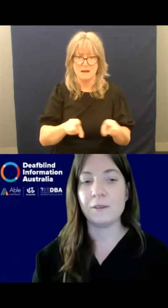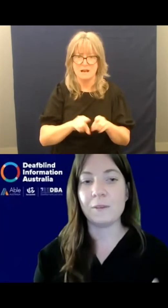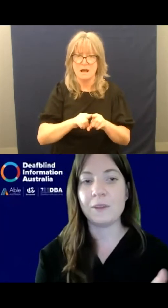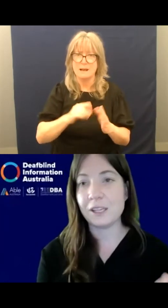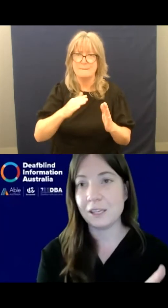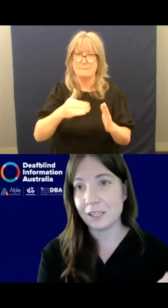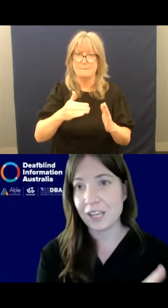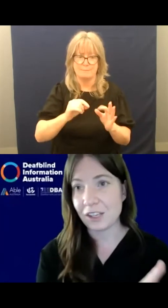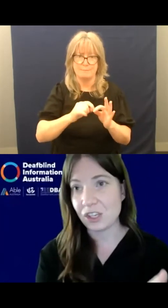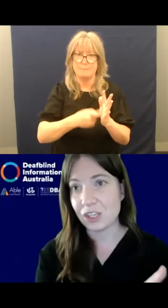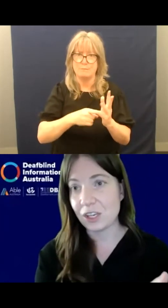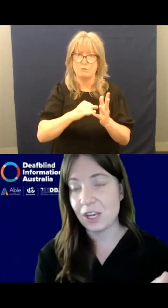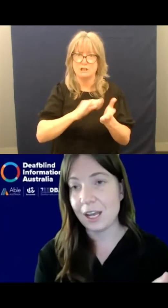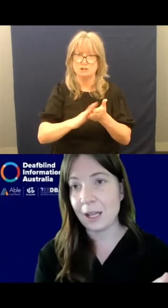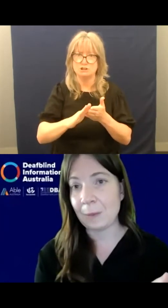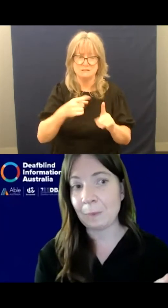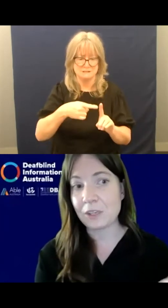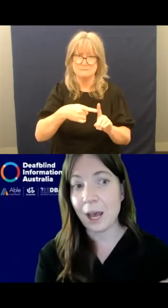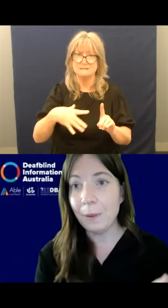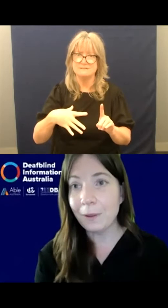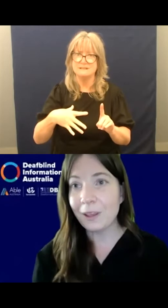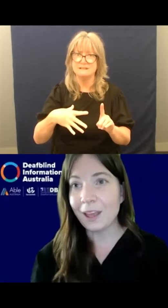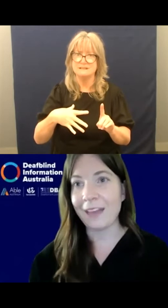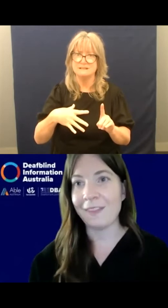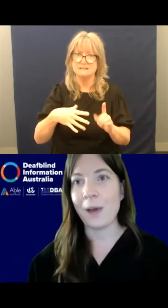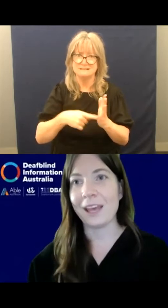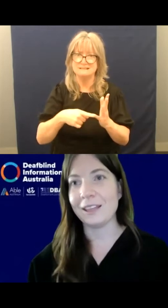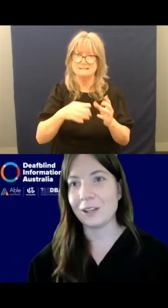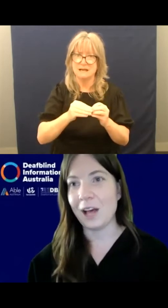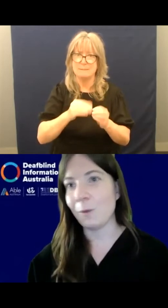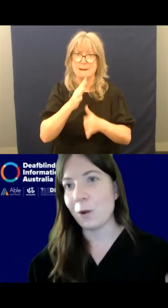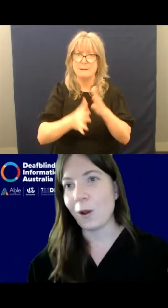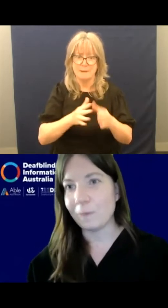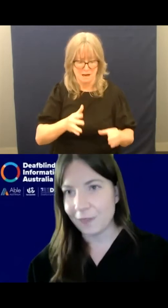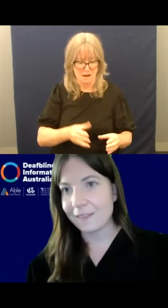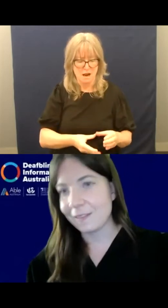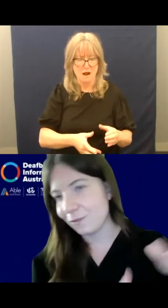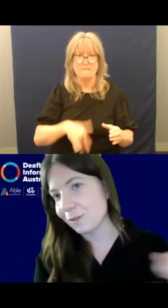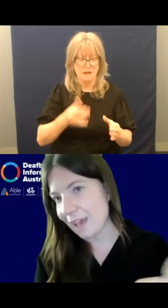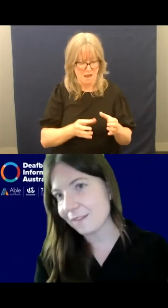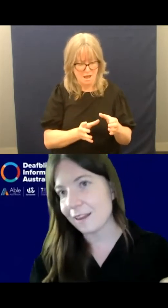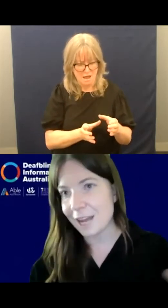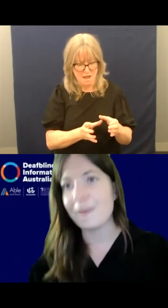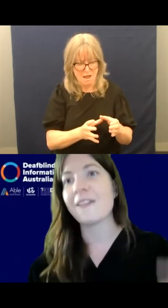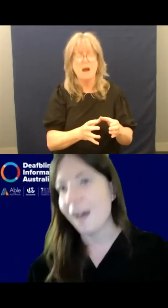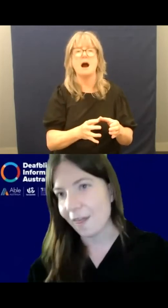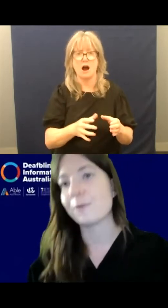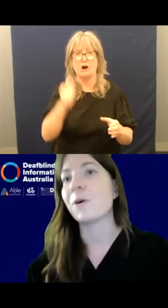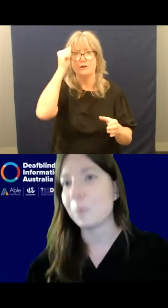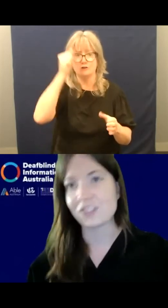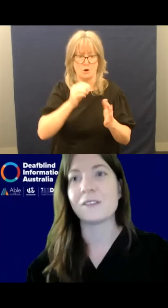particular textured tub and that way the client will know, that's where all the brushes are.